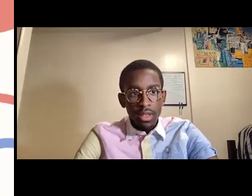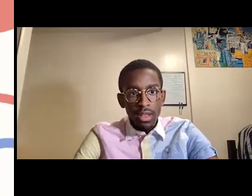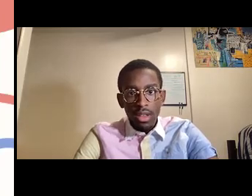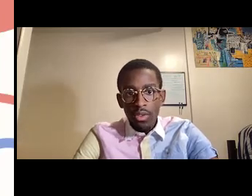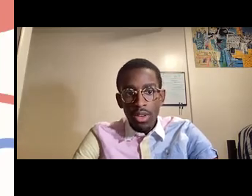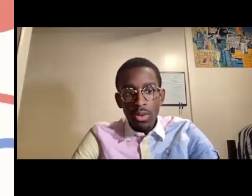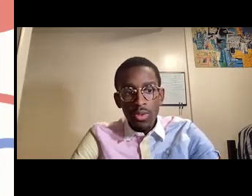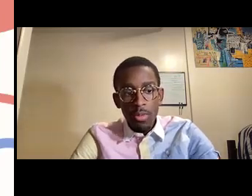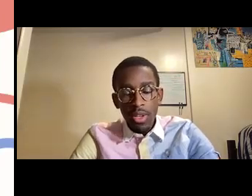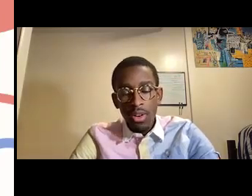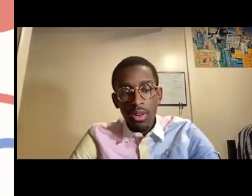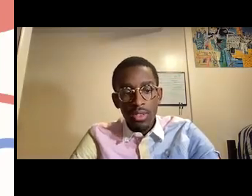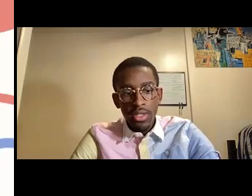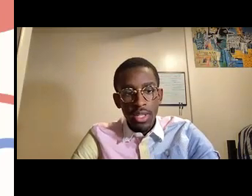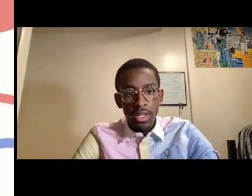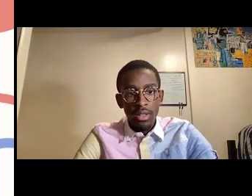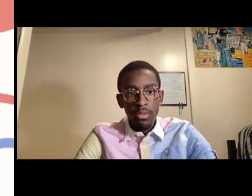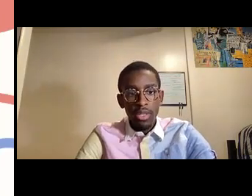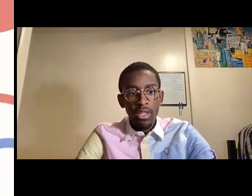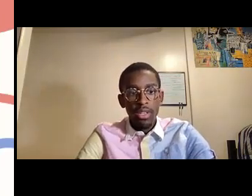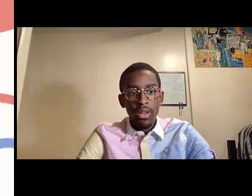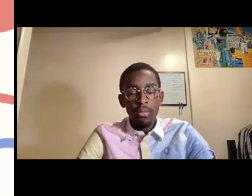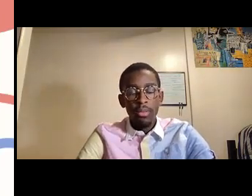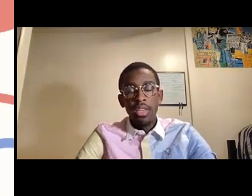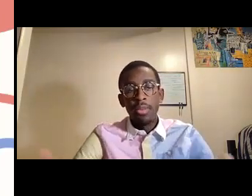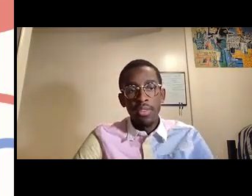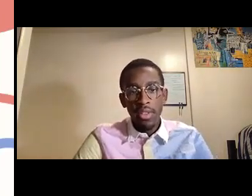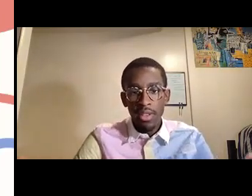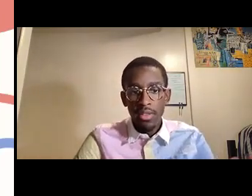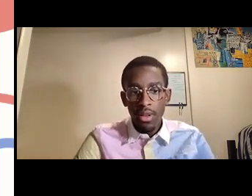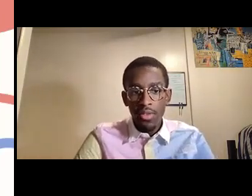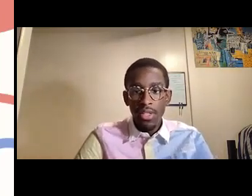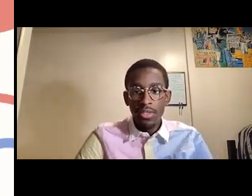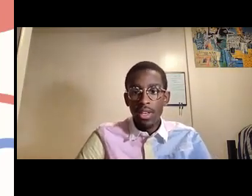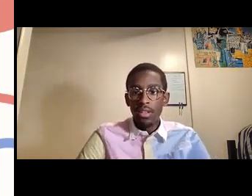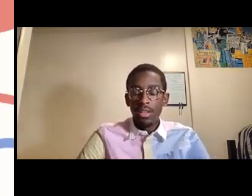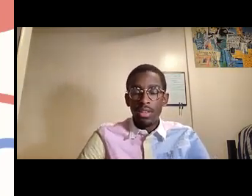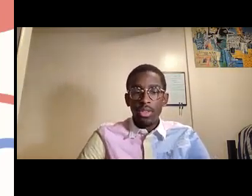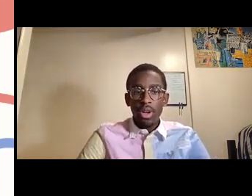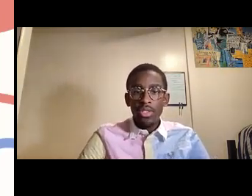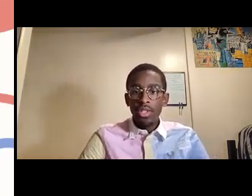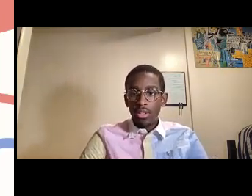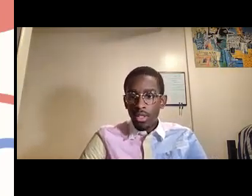Elijah: Yeah so I know it was a bit hard to hear, but Mike basically tells us that throughout his childhood